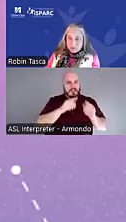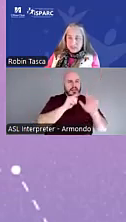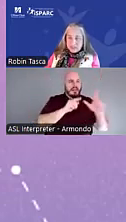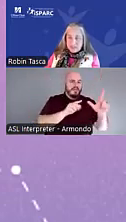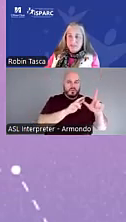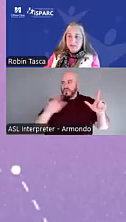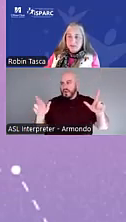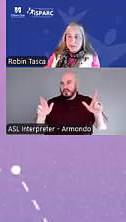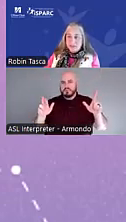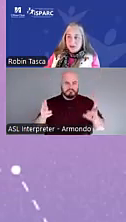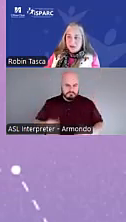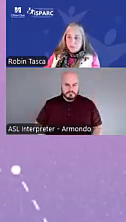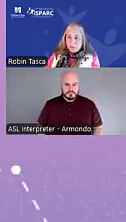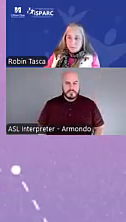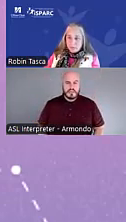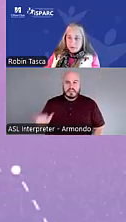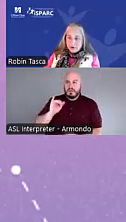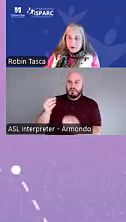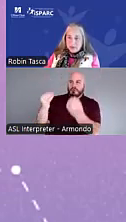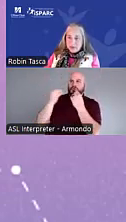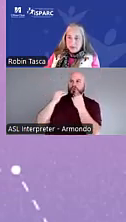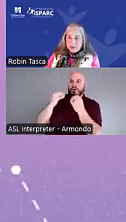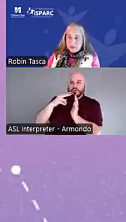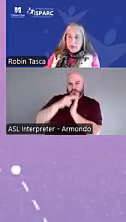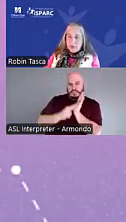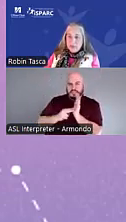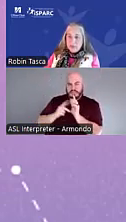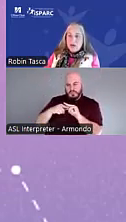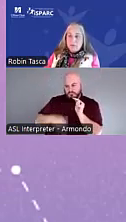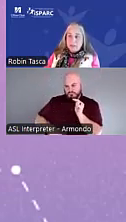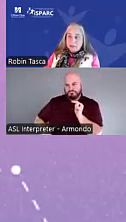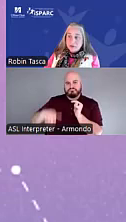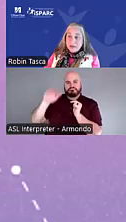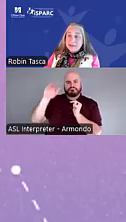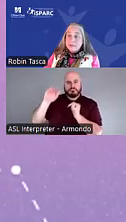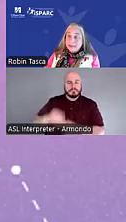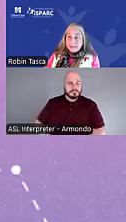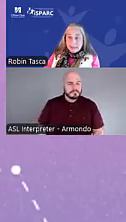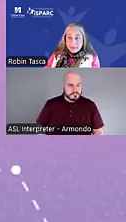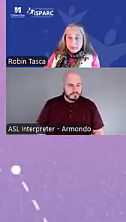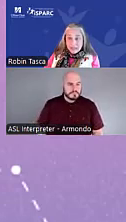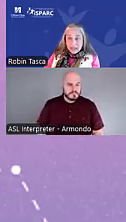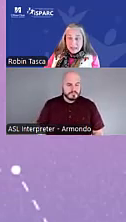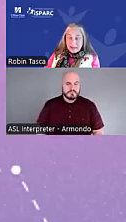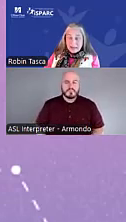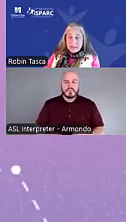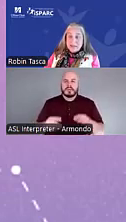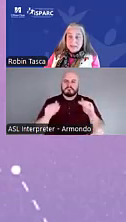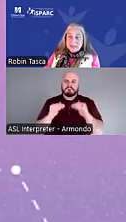just like we were taught to read when we were in grammar school. You want to make sure that it is plain language, again,